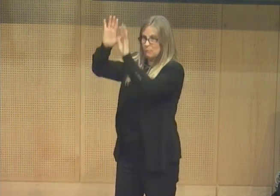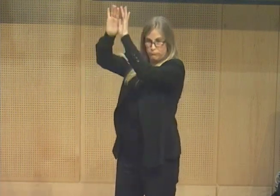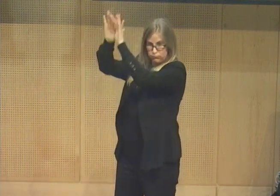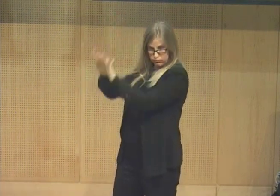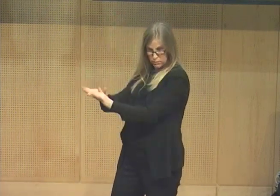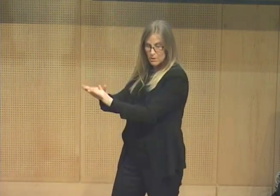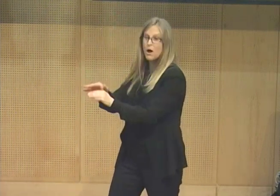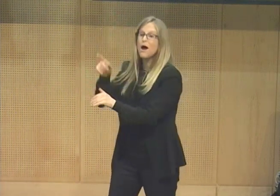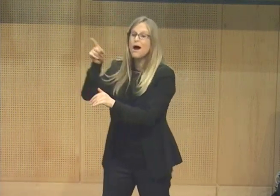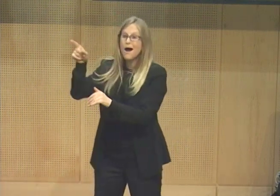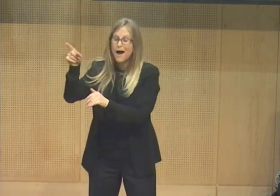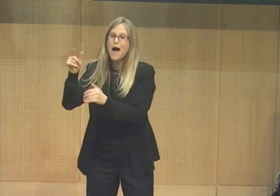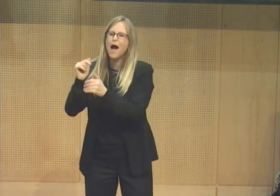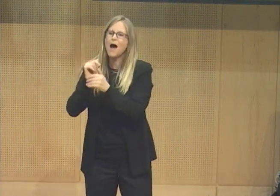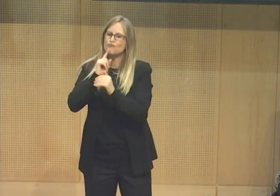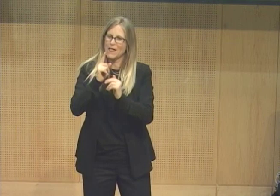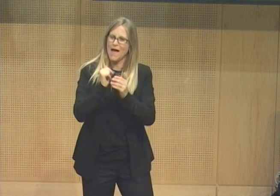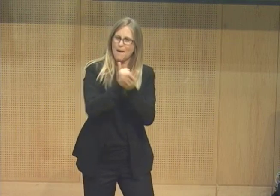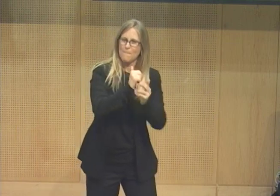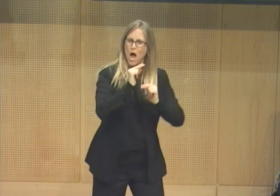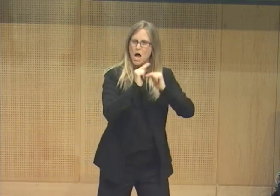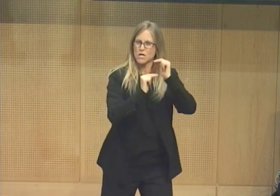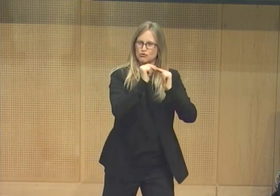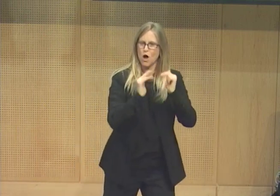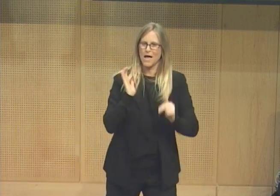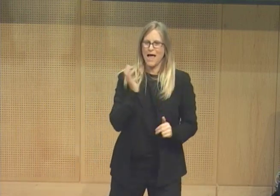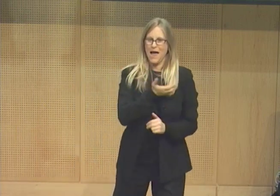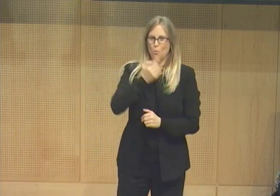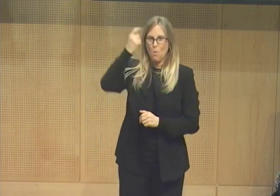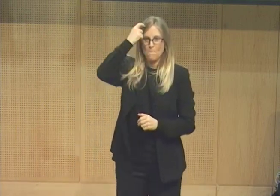And that helps construct all of the mental models that we carry with us,